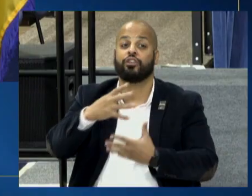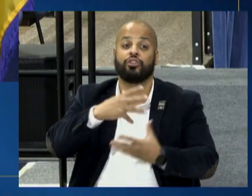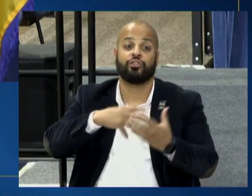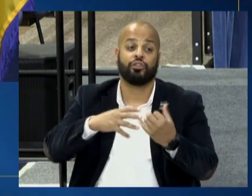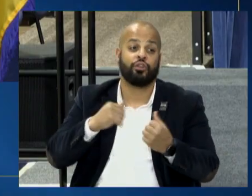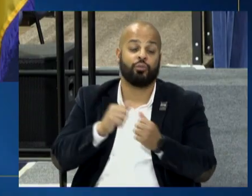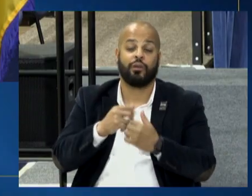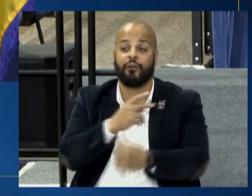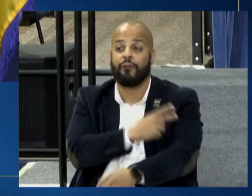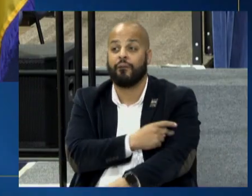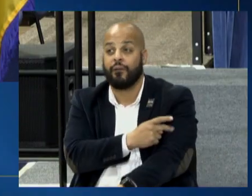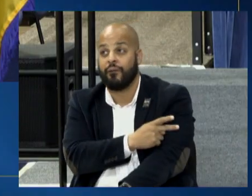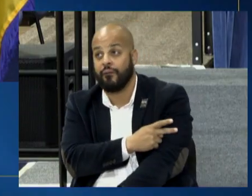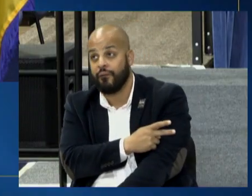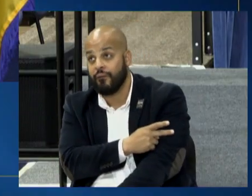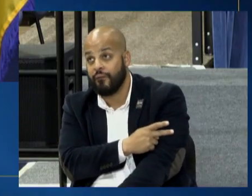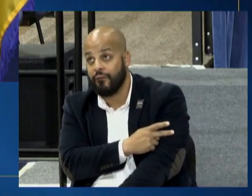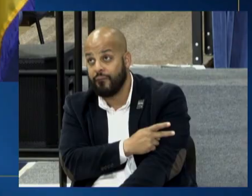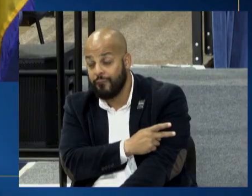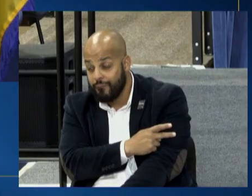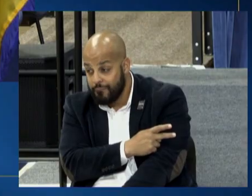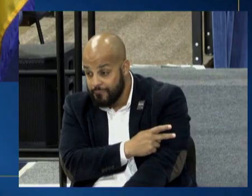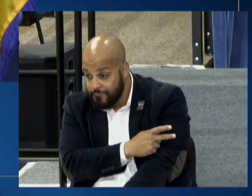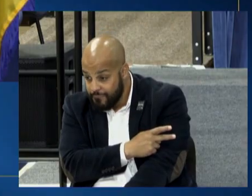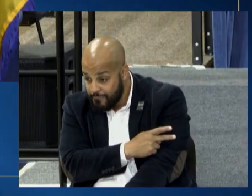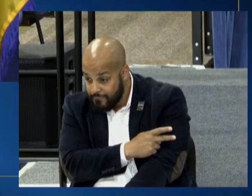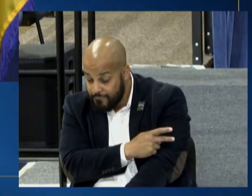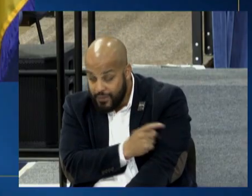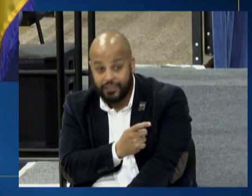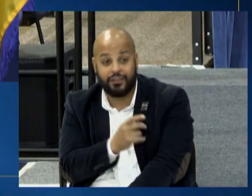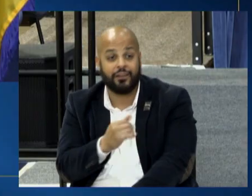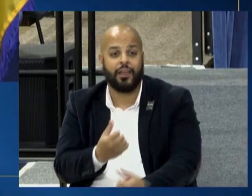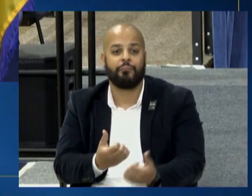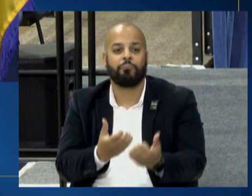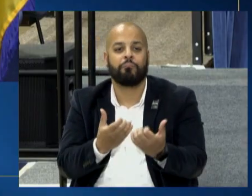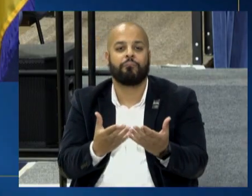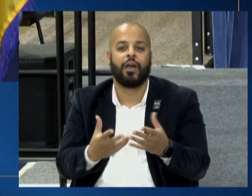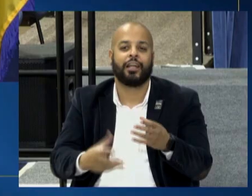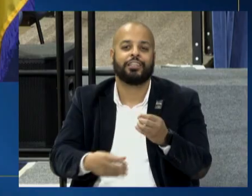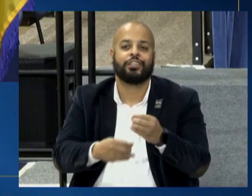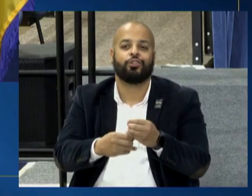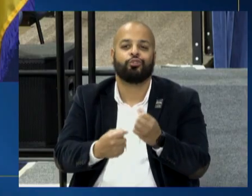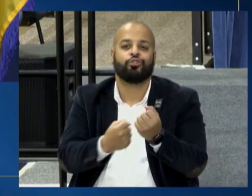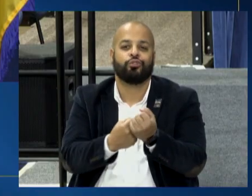the 2024 physician fee schedule to provide additional support for these services.